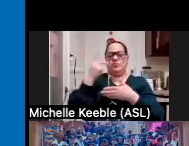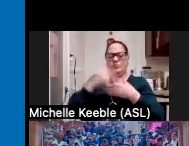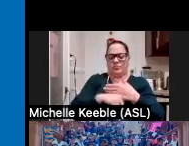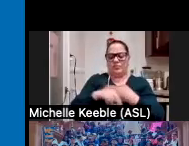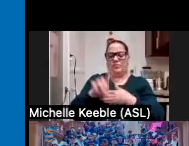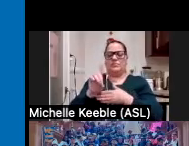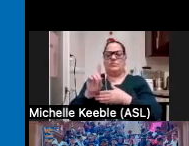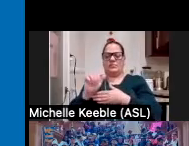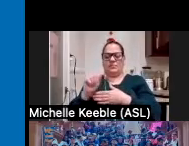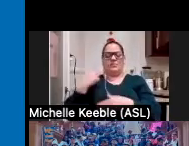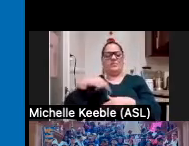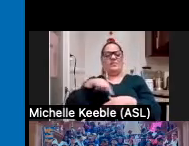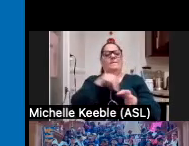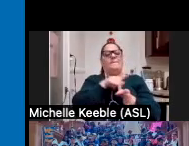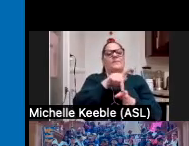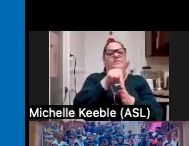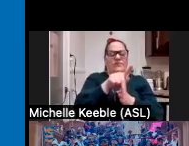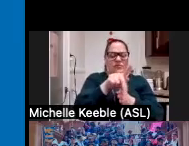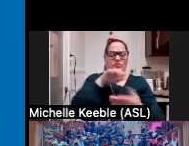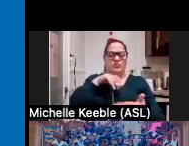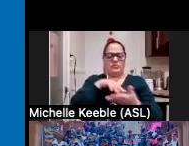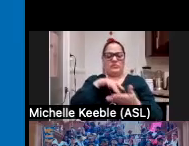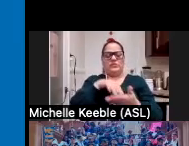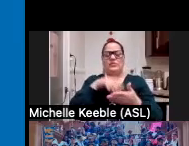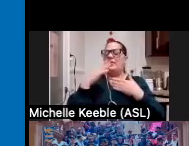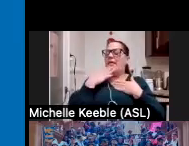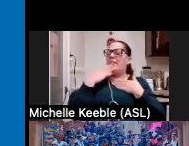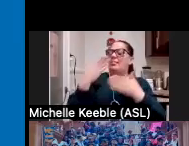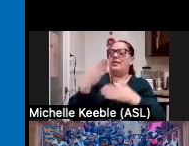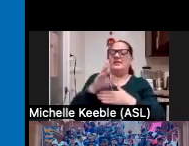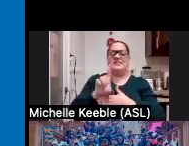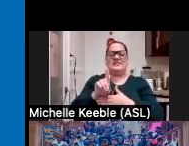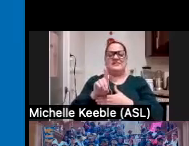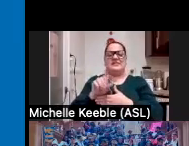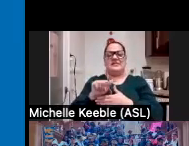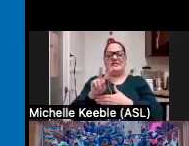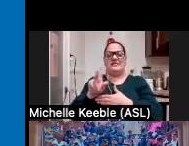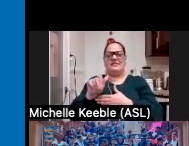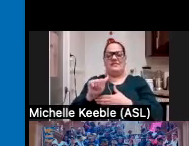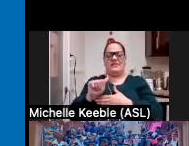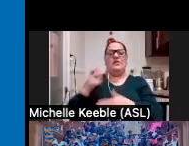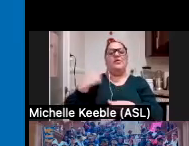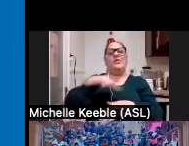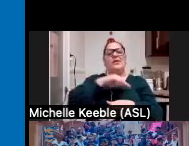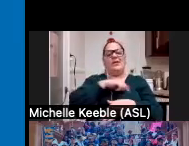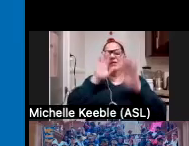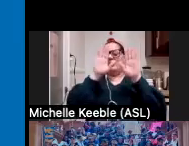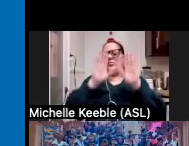School of Professional Studies. And thanks to her, we were able to build a great curriculum. Um,